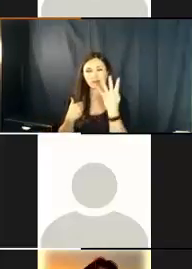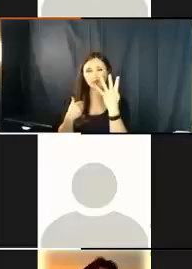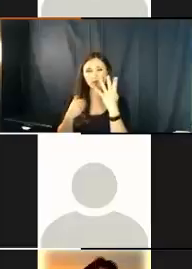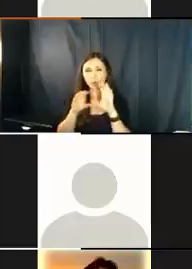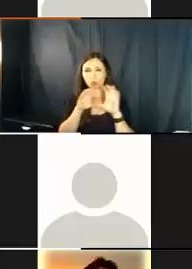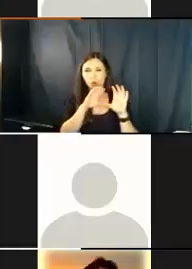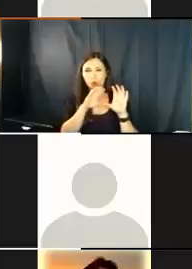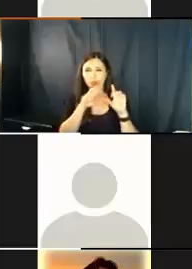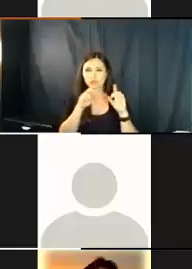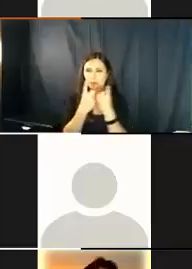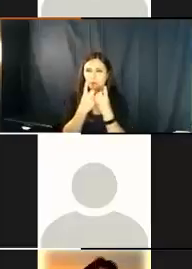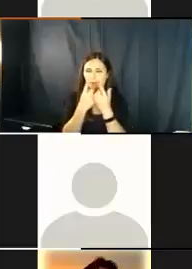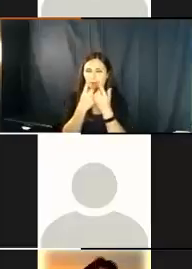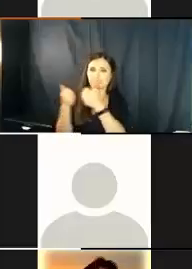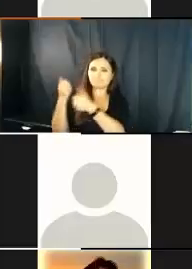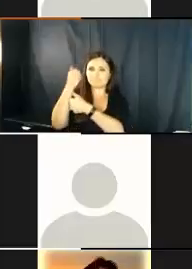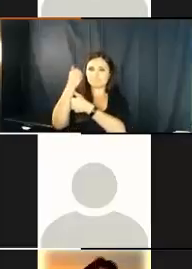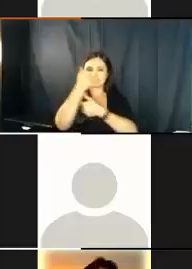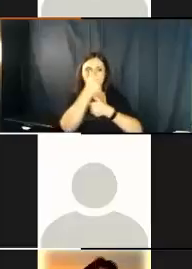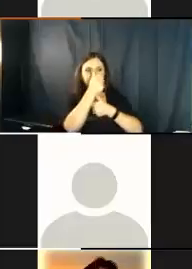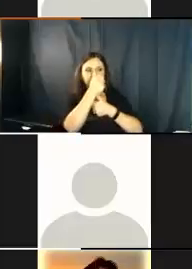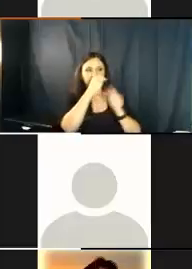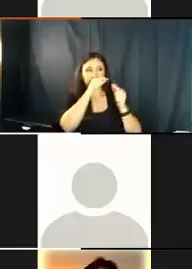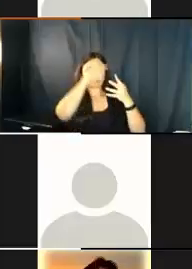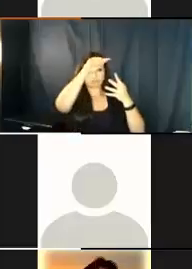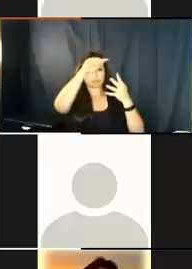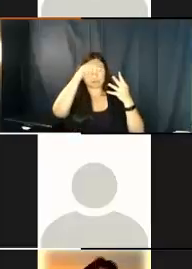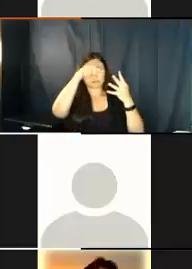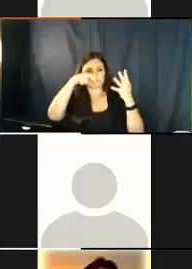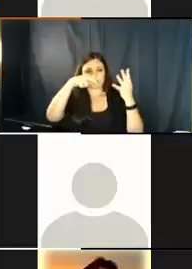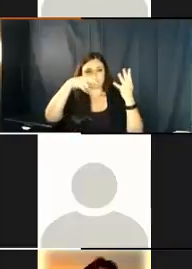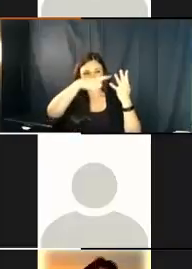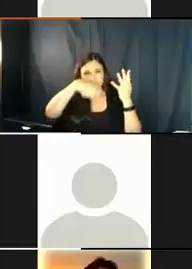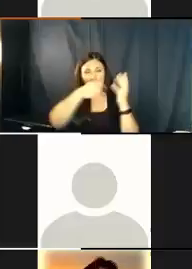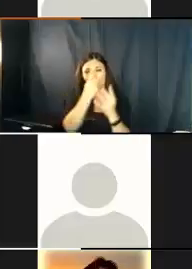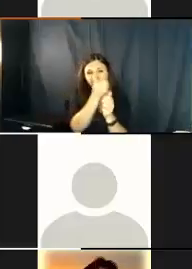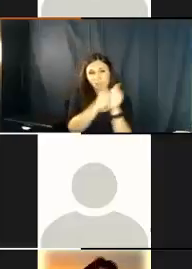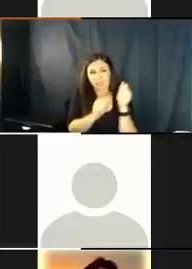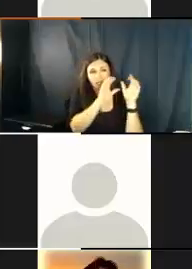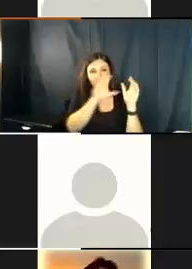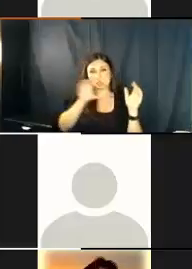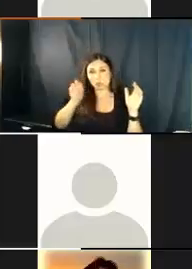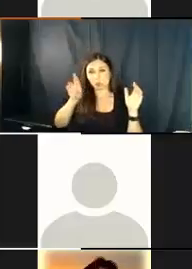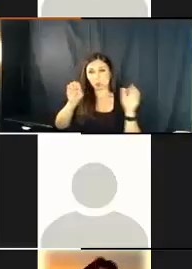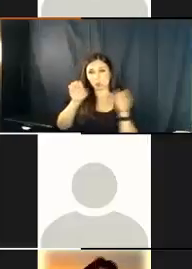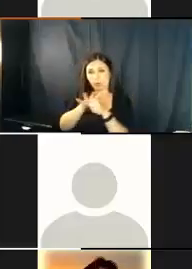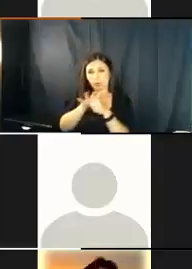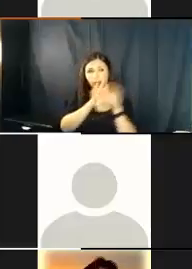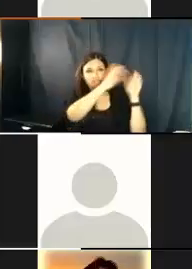specialists for one for each of the the core areas and then we bring in you know a number